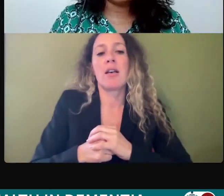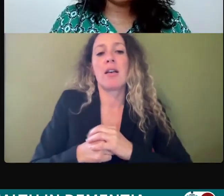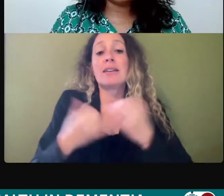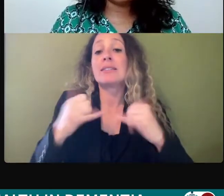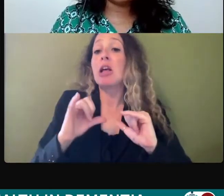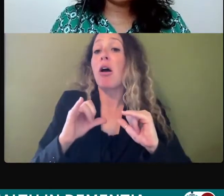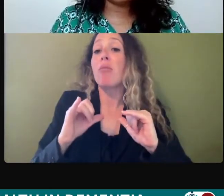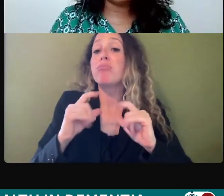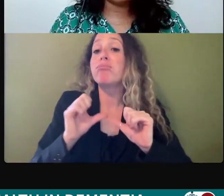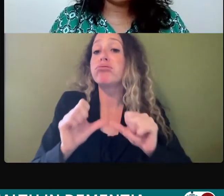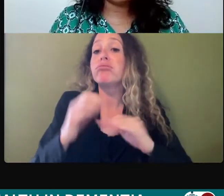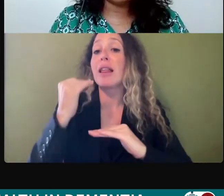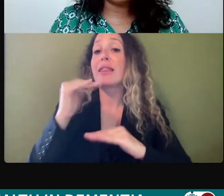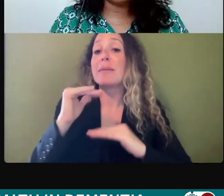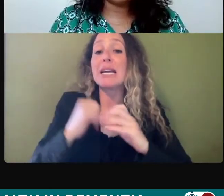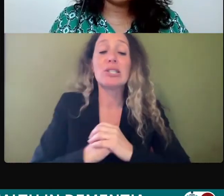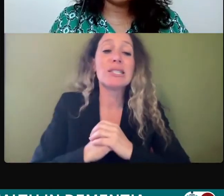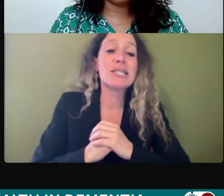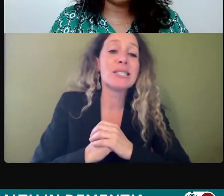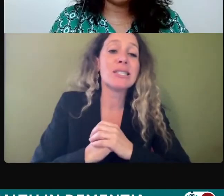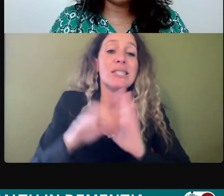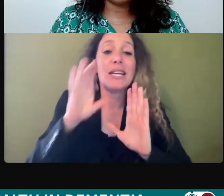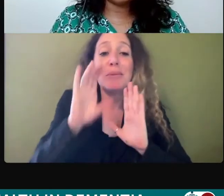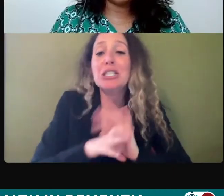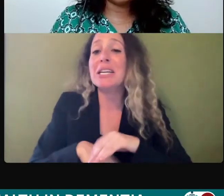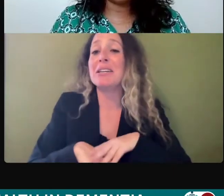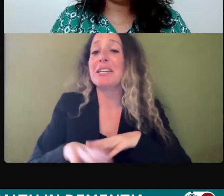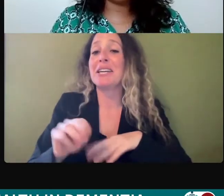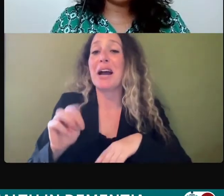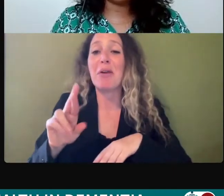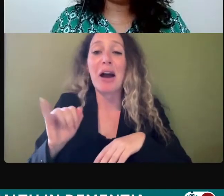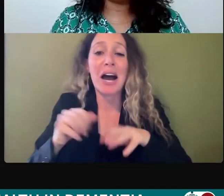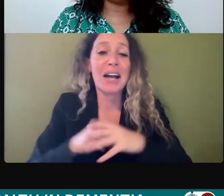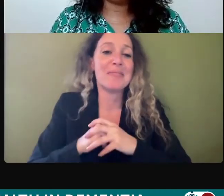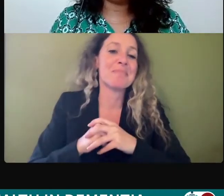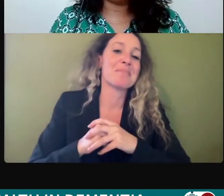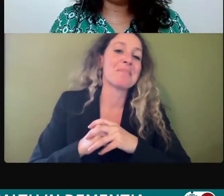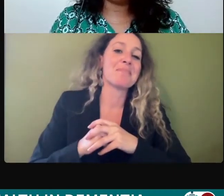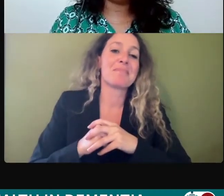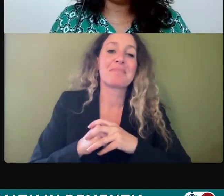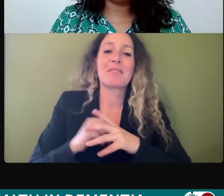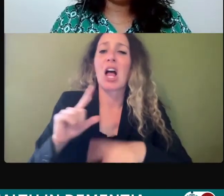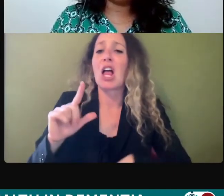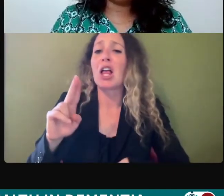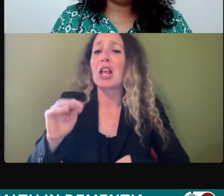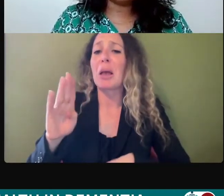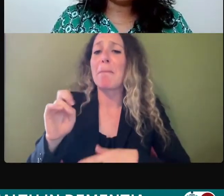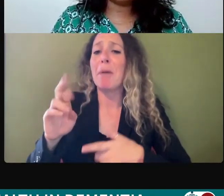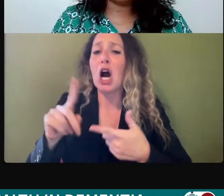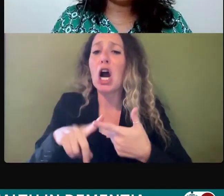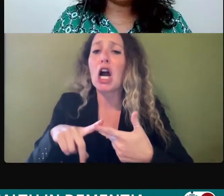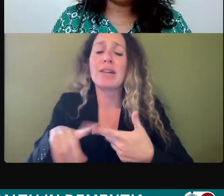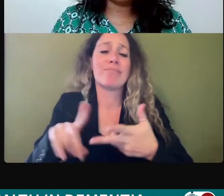because it does require imaging, like, MRI or PET scan, lumbar puncture labs, but we're starting to